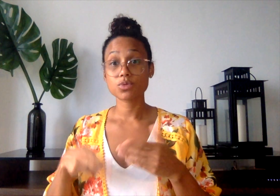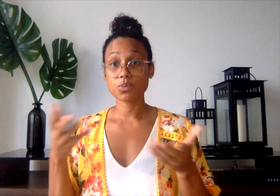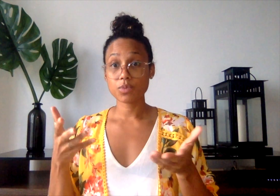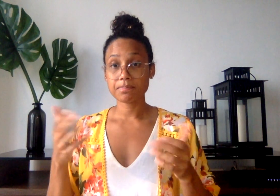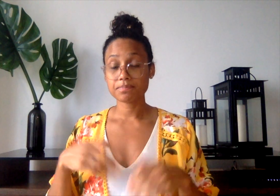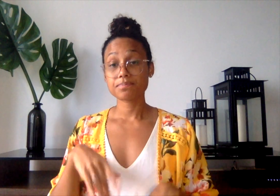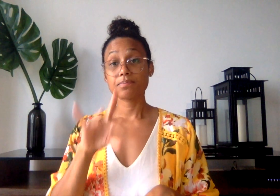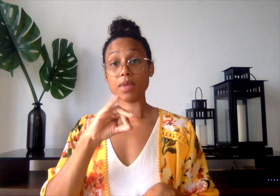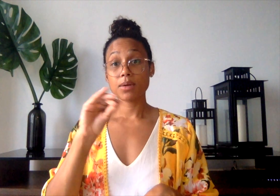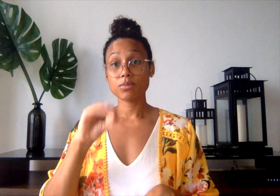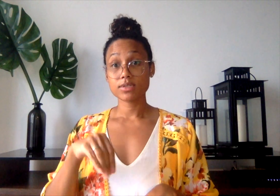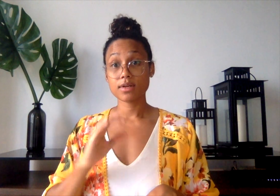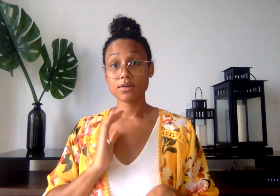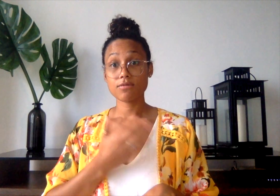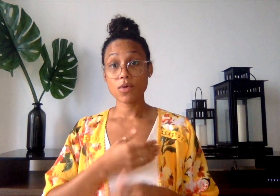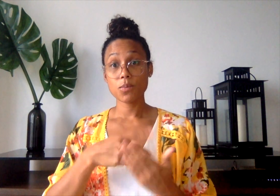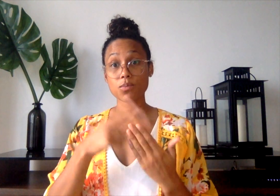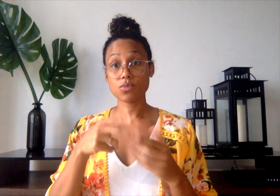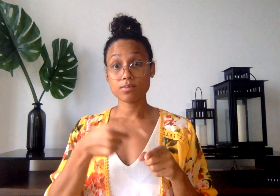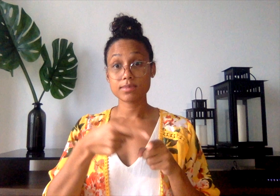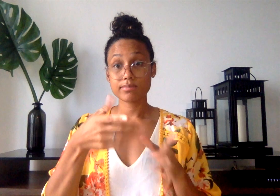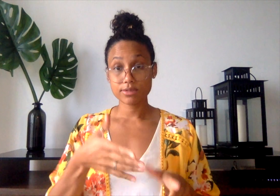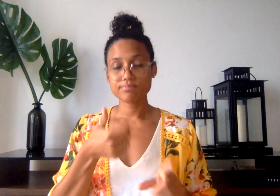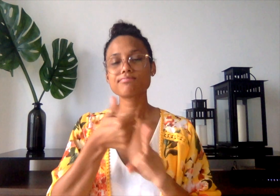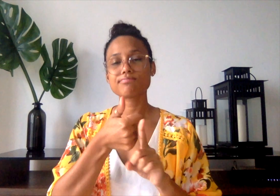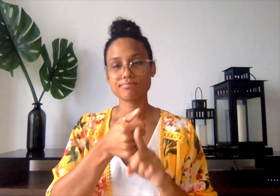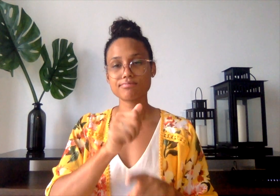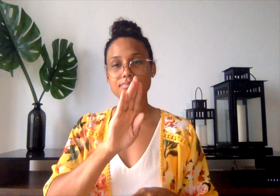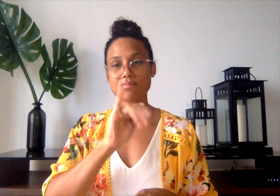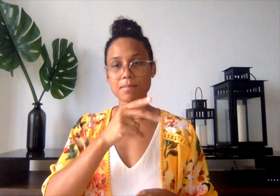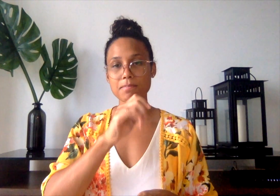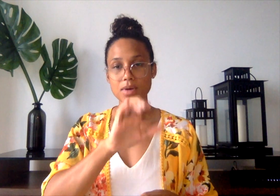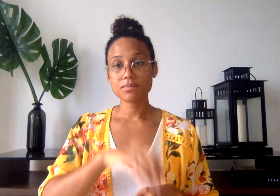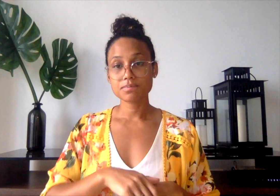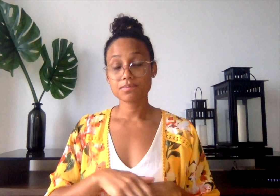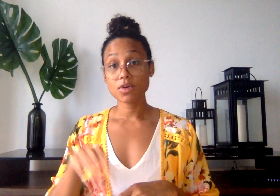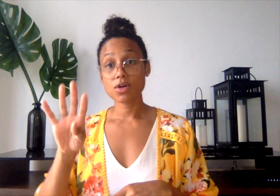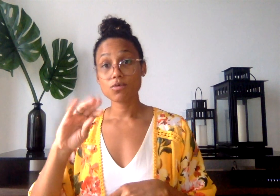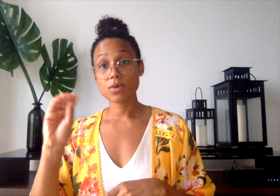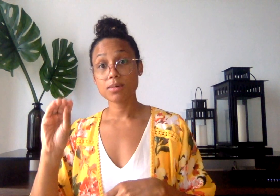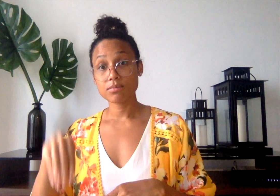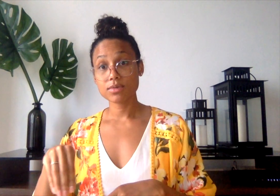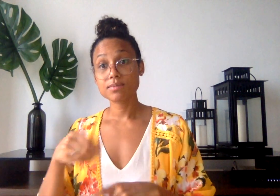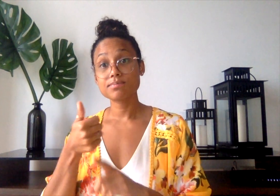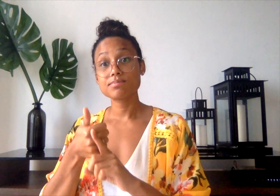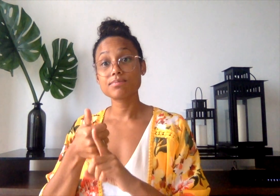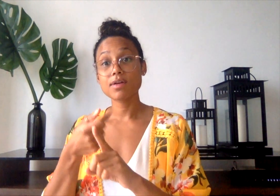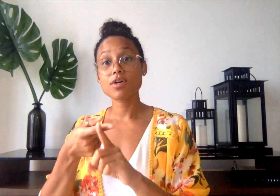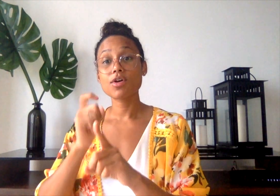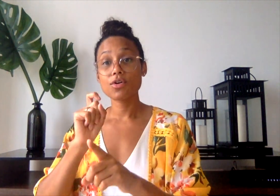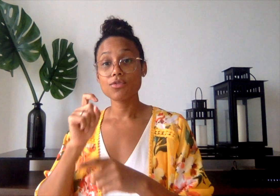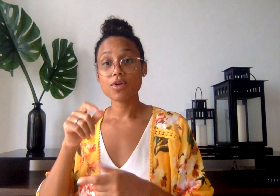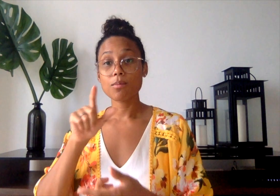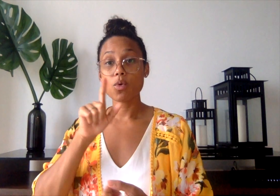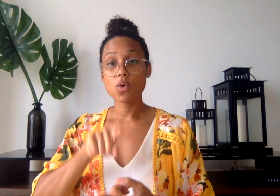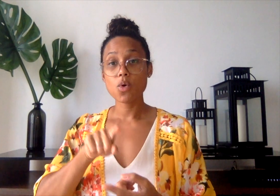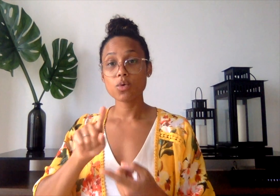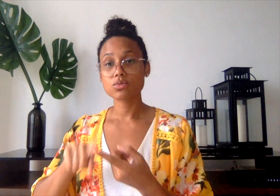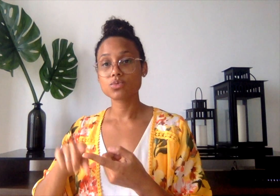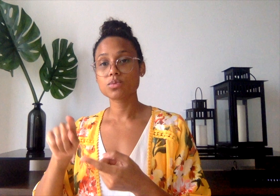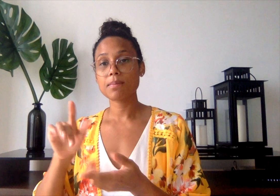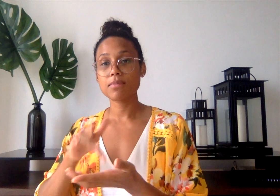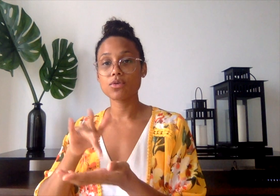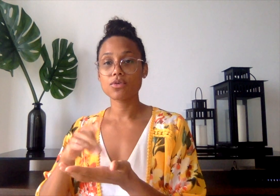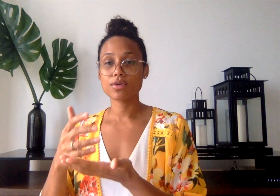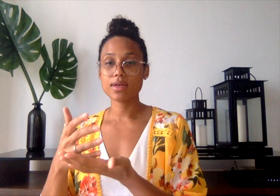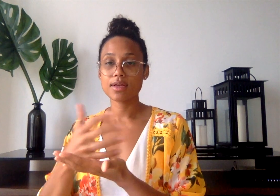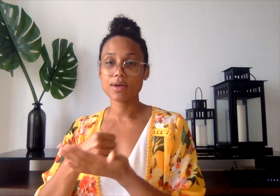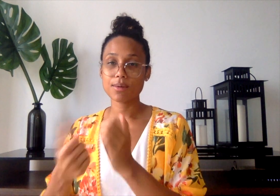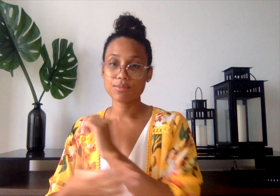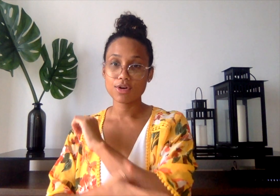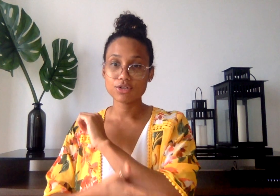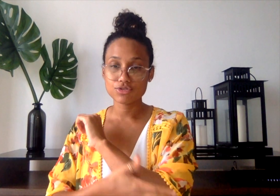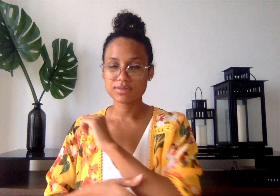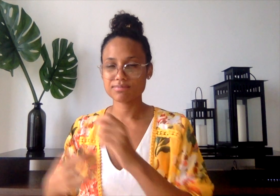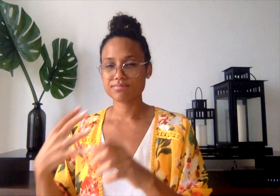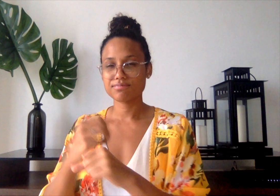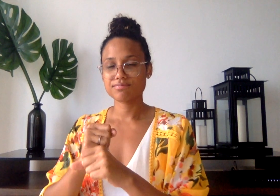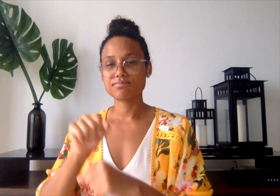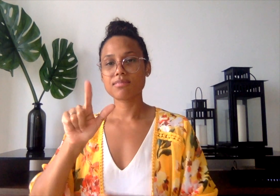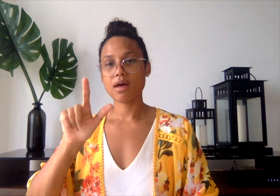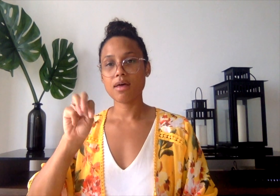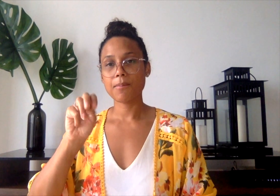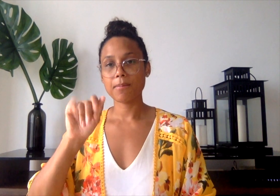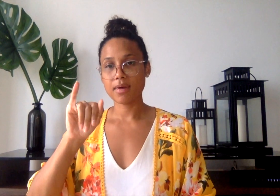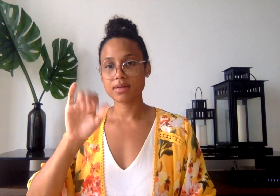As a result, we have contracted with 80% BIPOC program specialists with 40% of them being from low-to-middle-income (LMIC) countries.